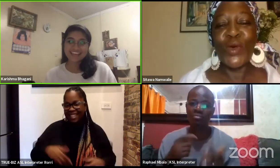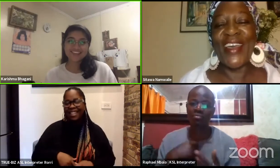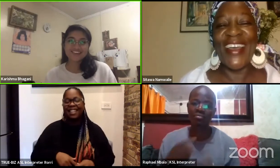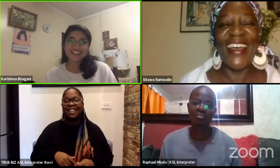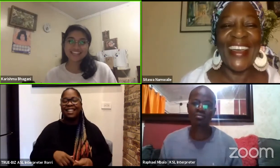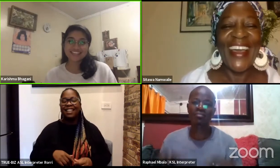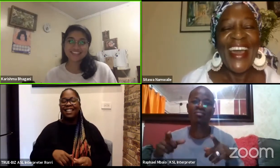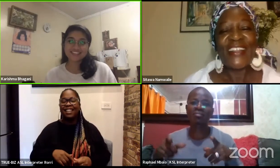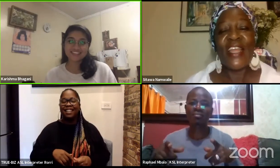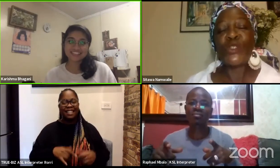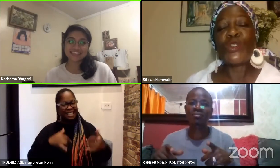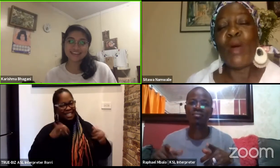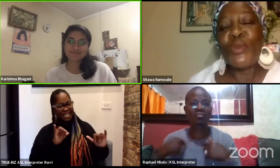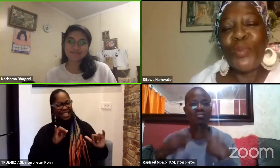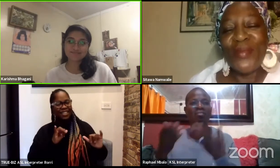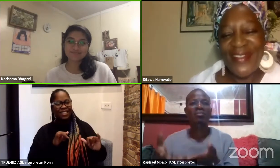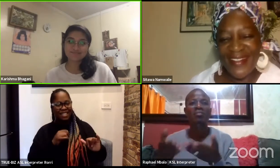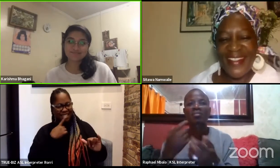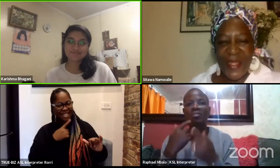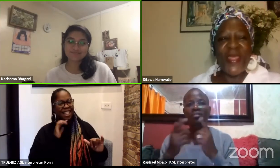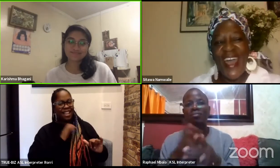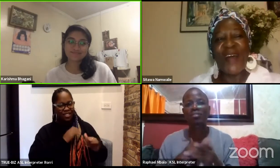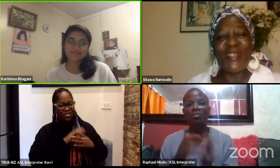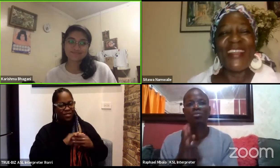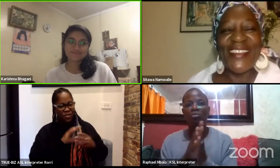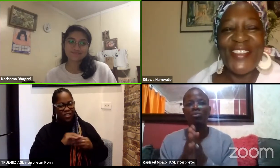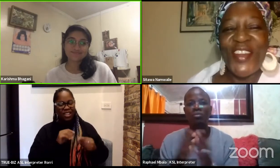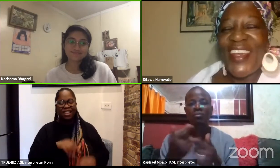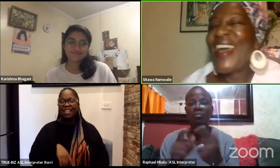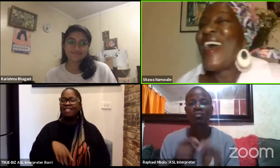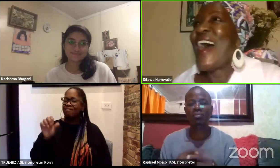Here you are, telling you're story. Tennis was much much... Yeah, I'm telling the story.